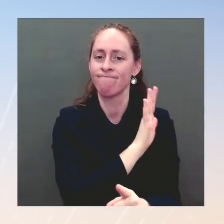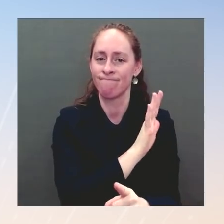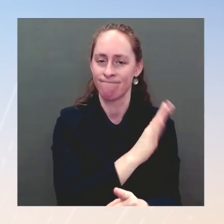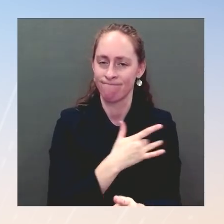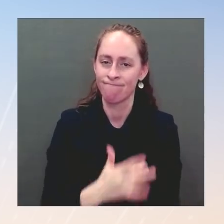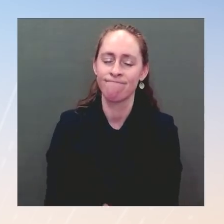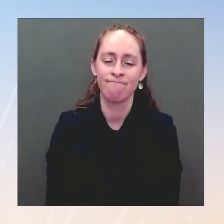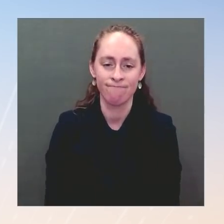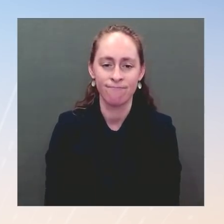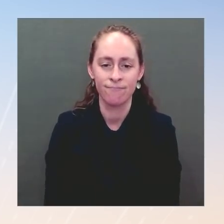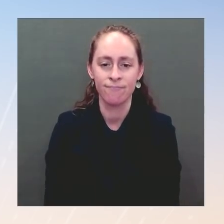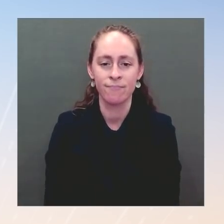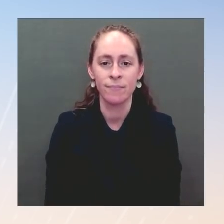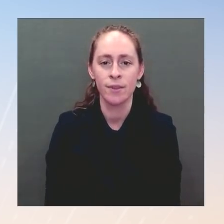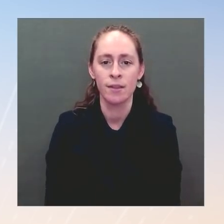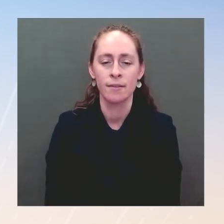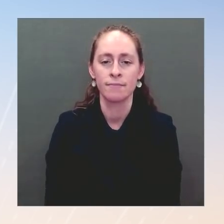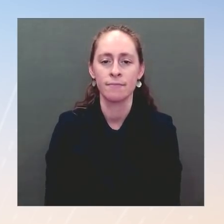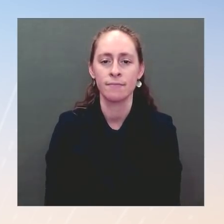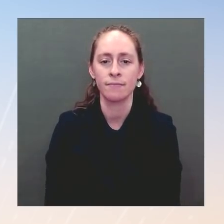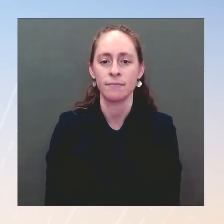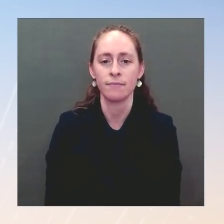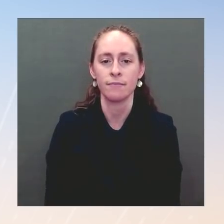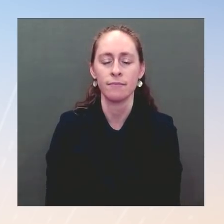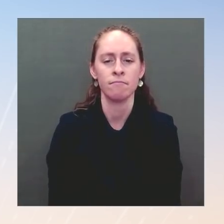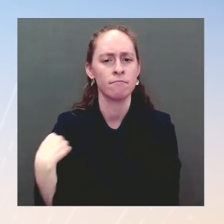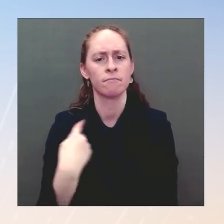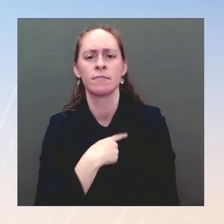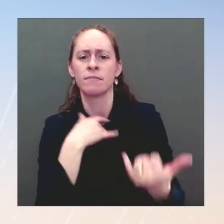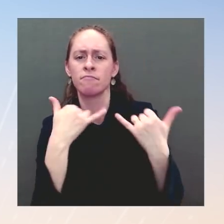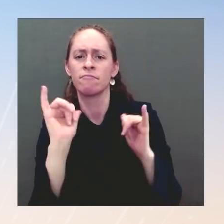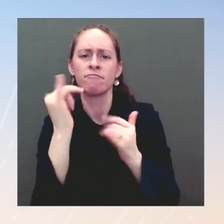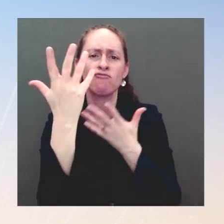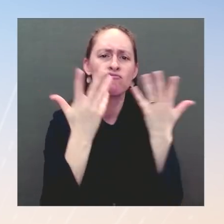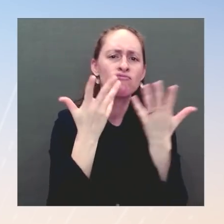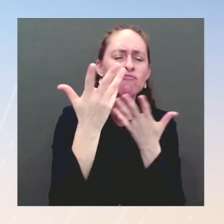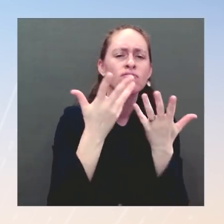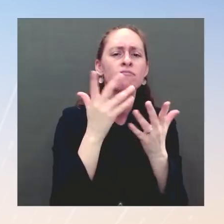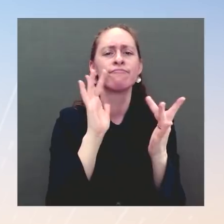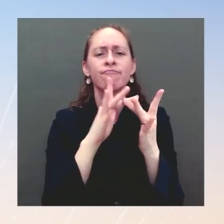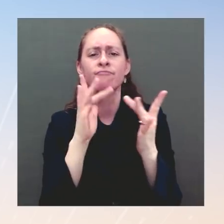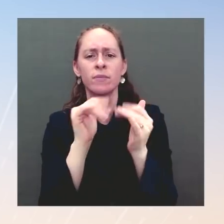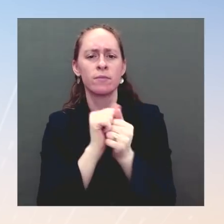including as recently as today. And we're going to move with urgency to assess the nature and extent of this,